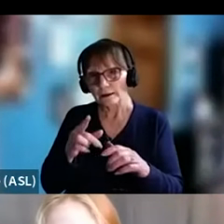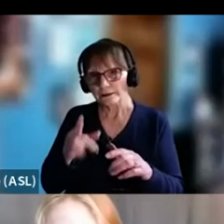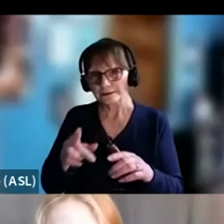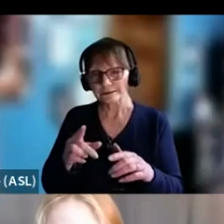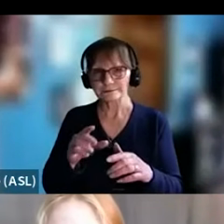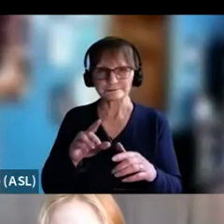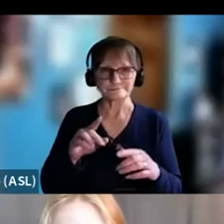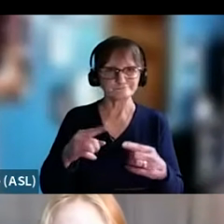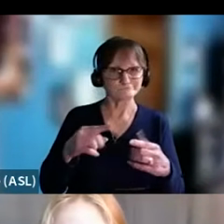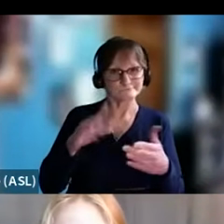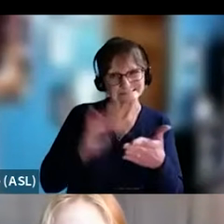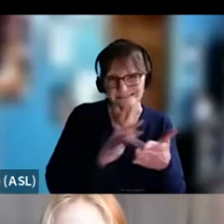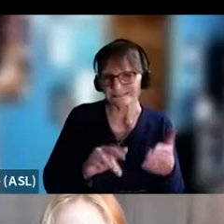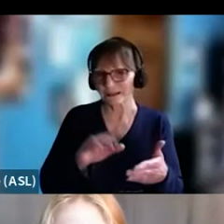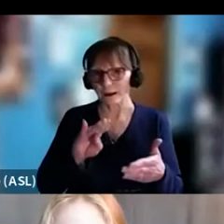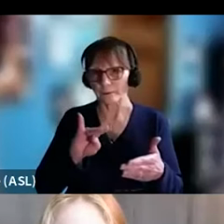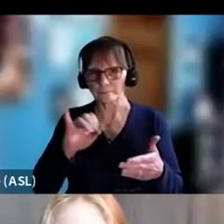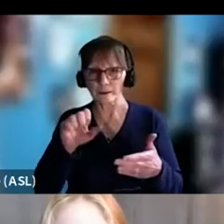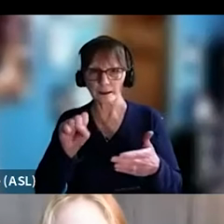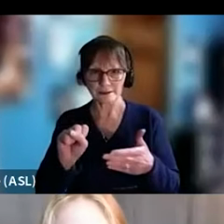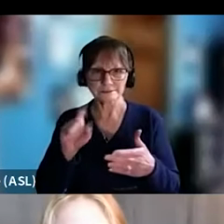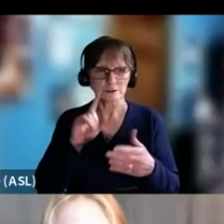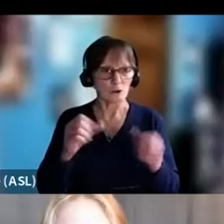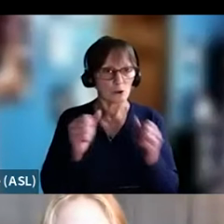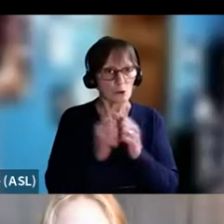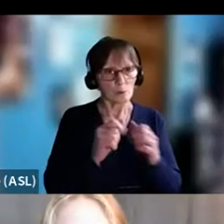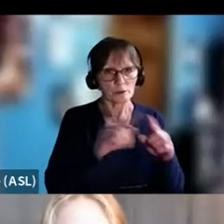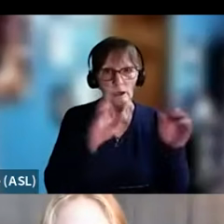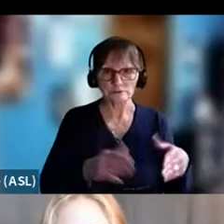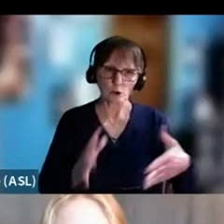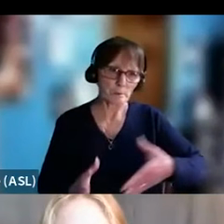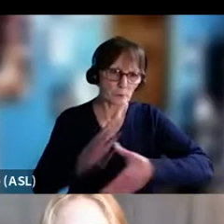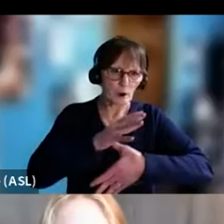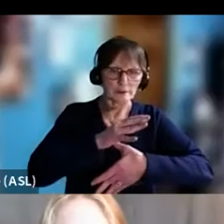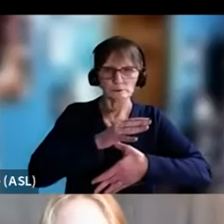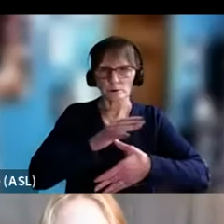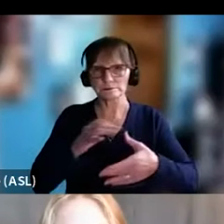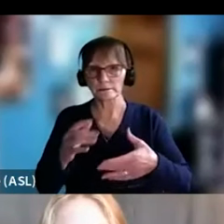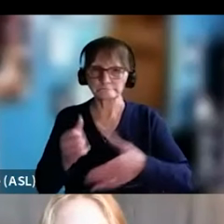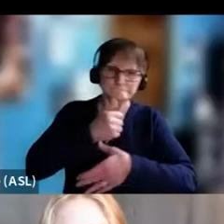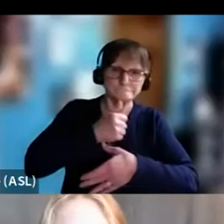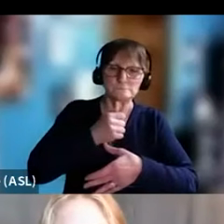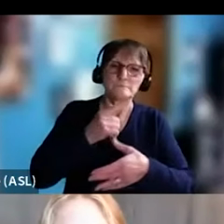and disproportionately with housing or prioritizing white folks compared to BIPOC communities.